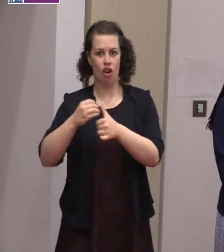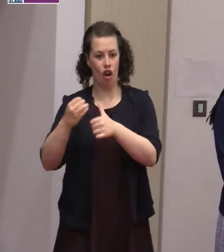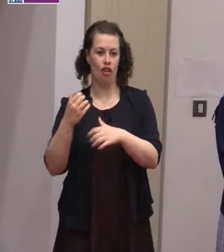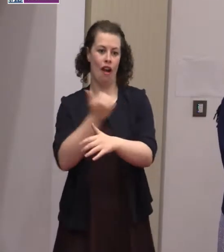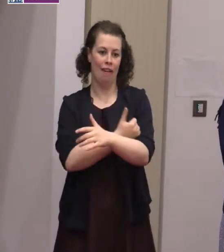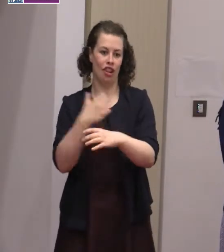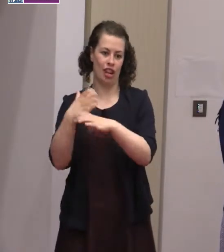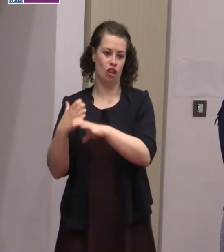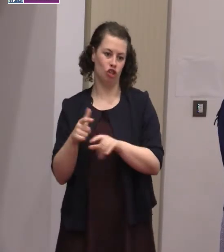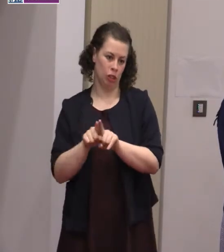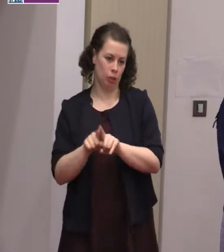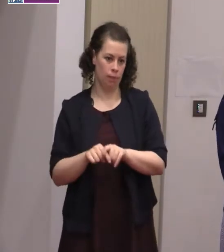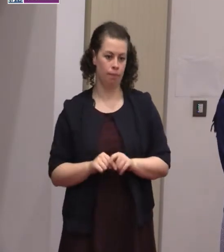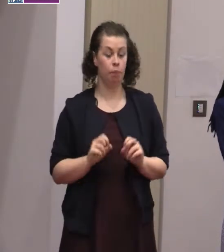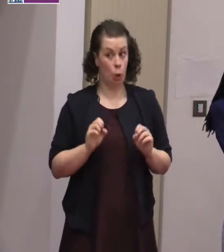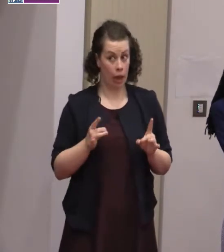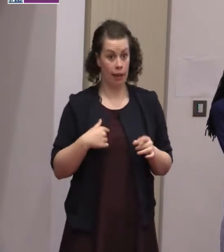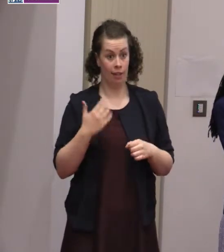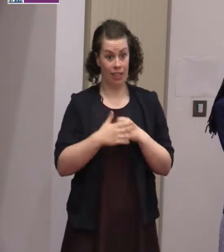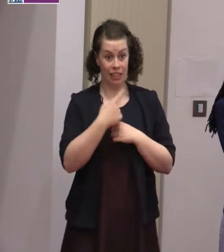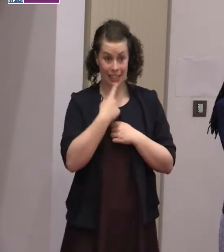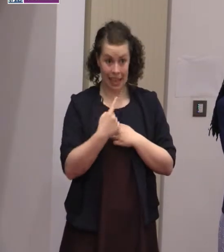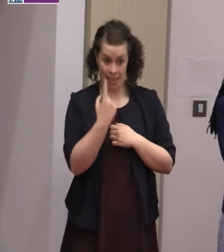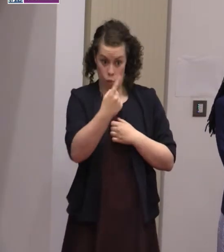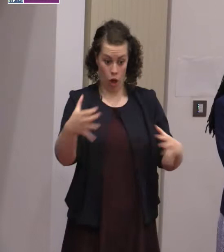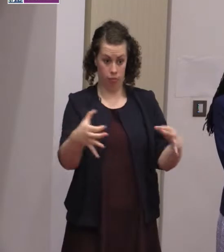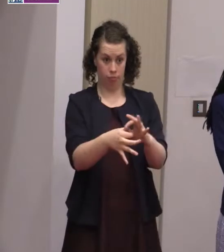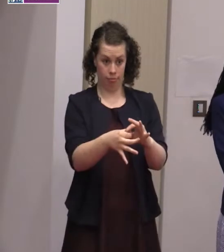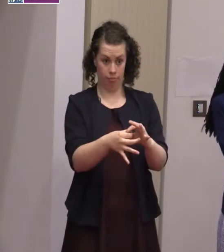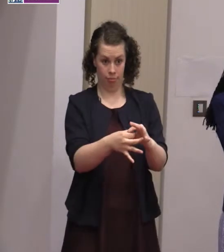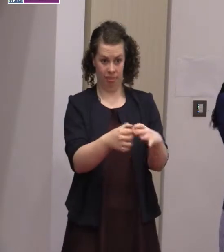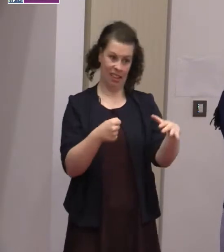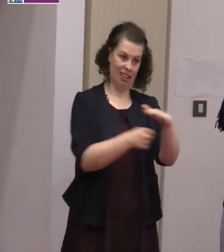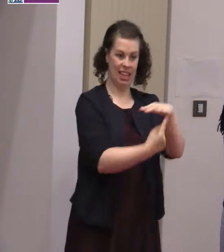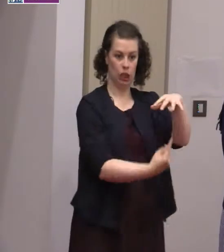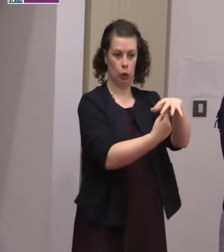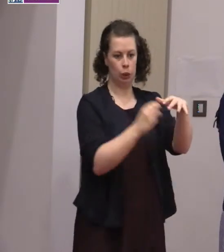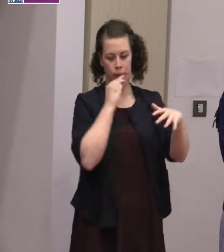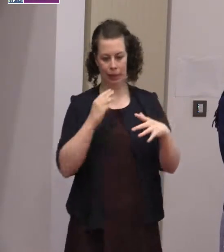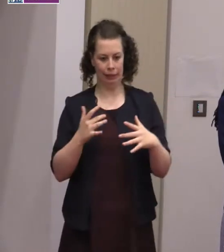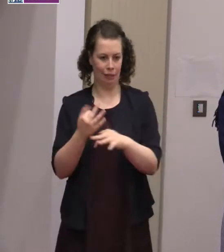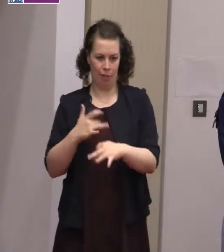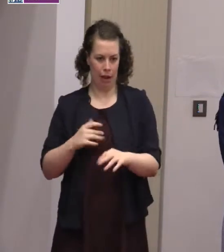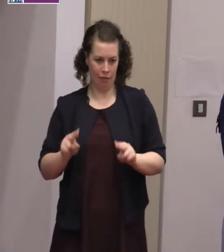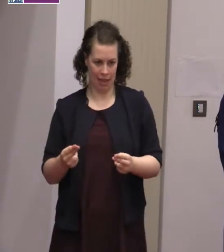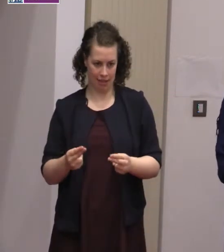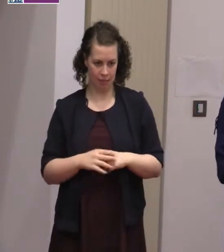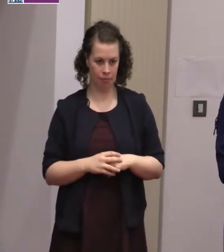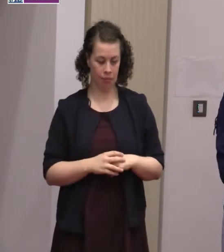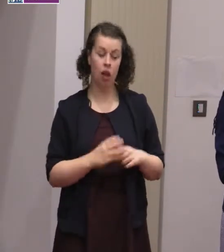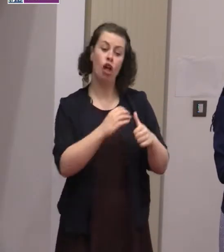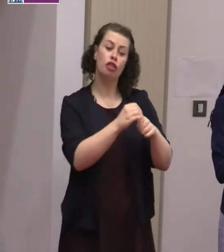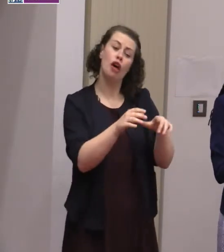The other linkage is closely related to this – it is where the committee has expressed